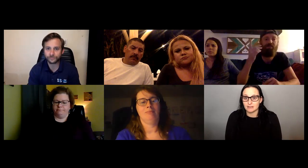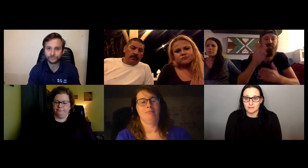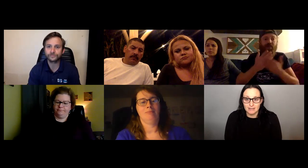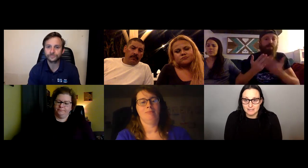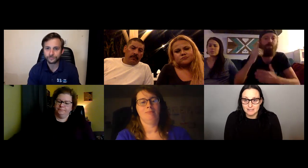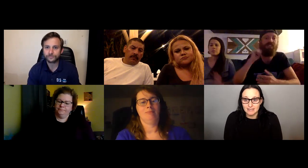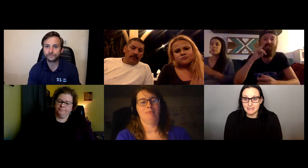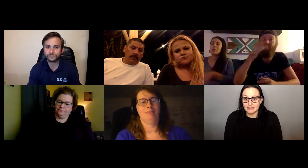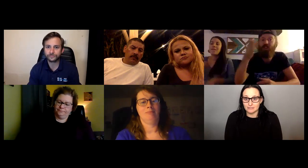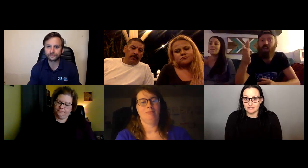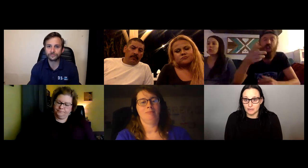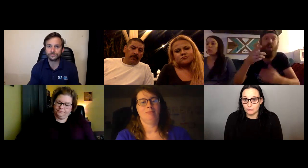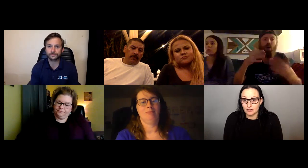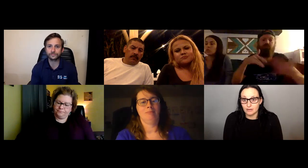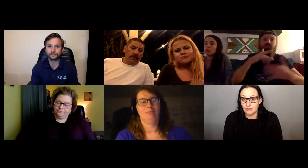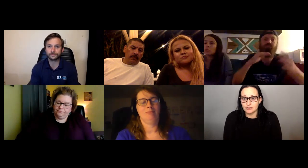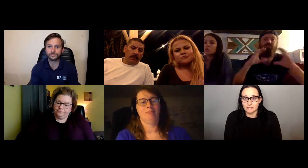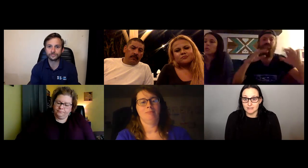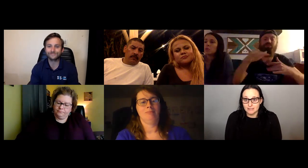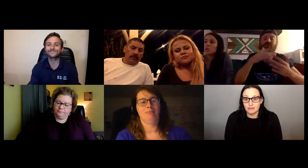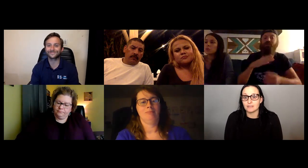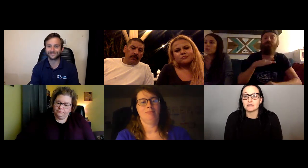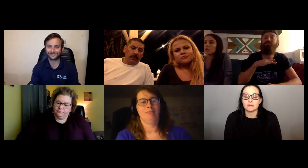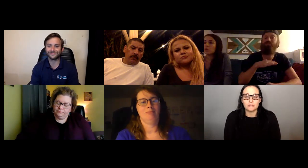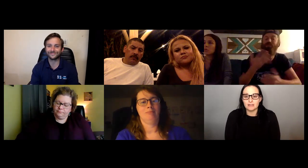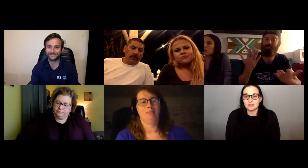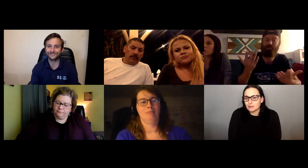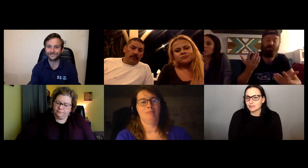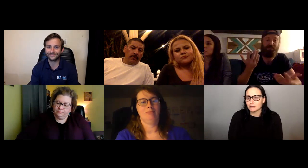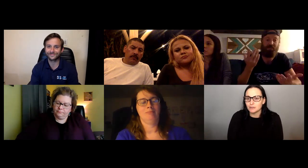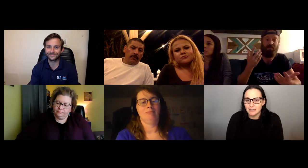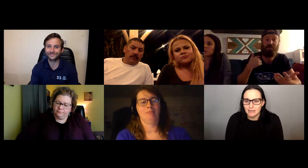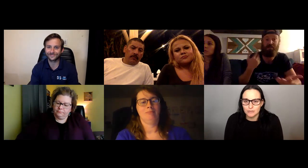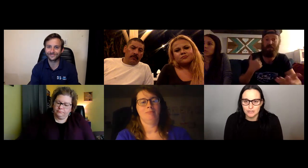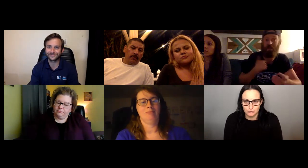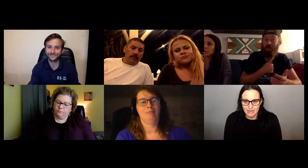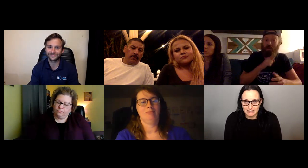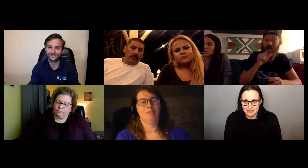friends if you know another deaf kid is there then they socialize and they're able to